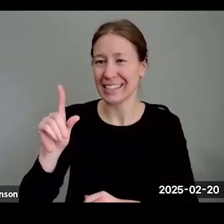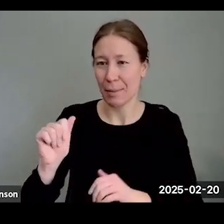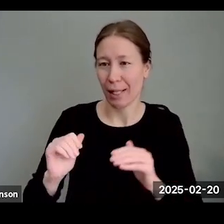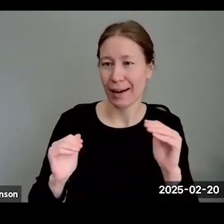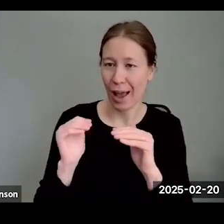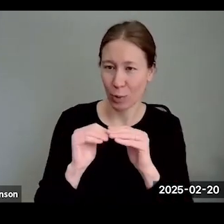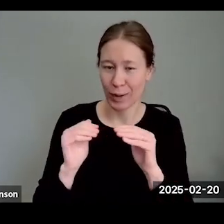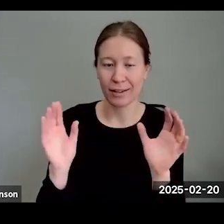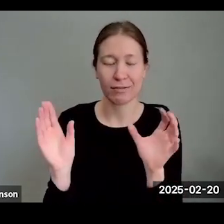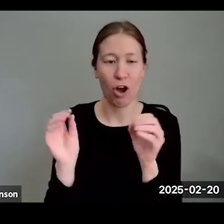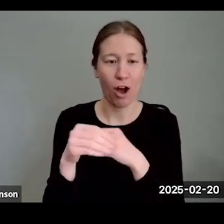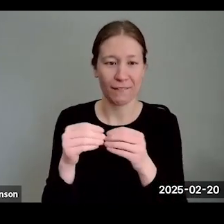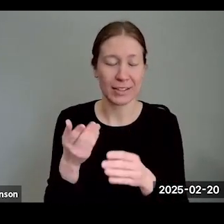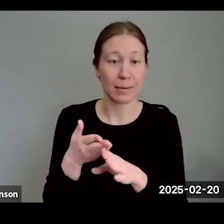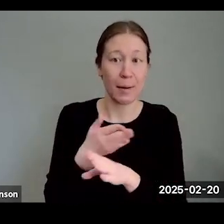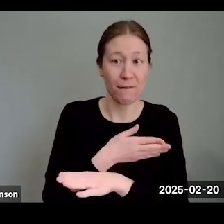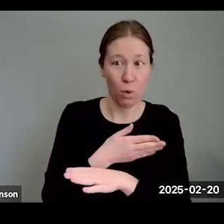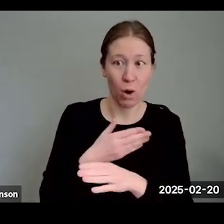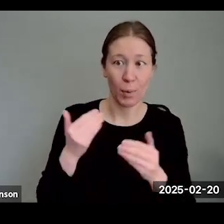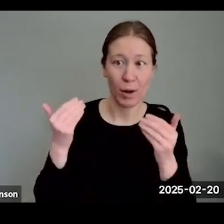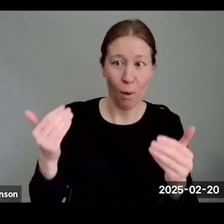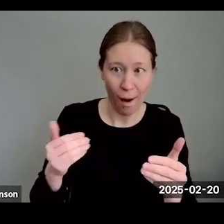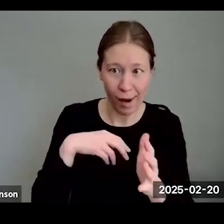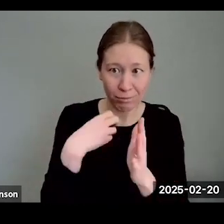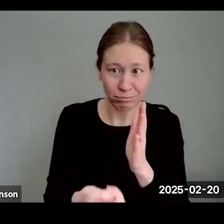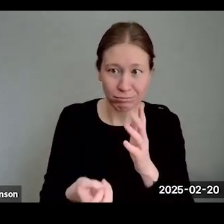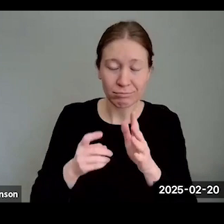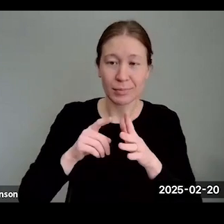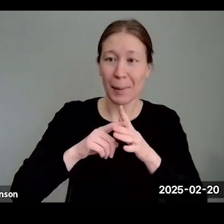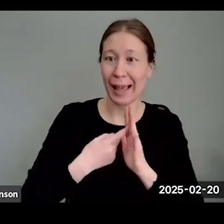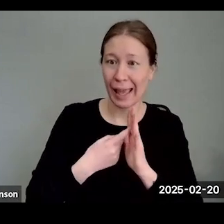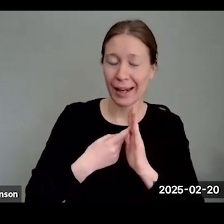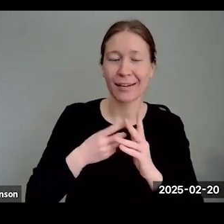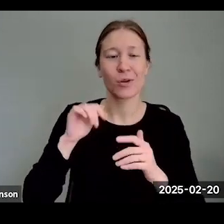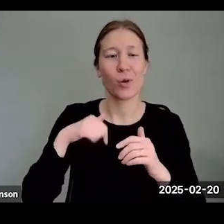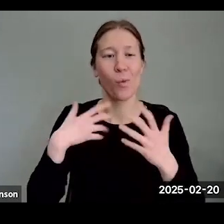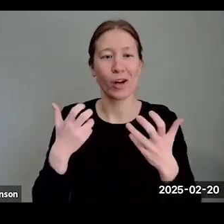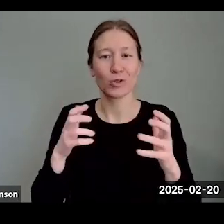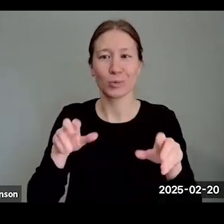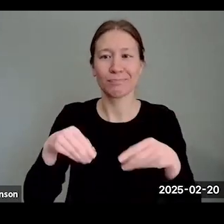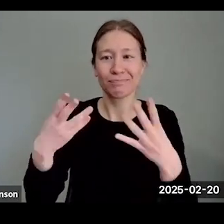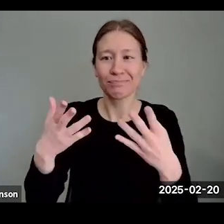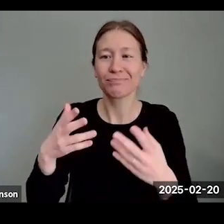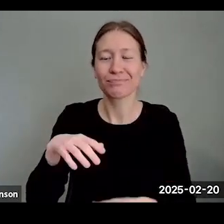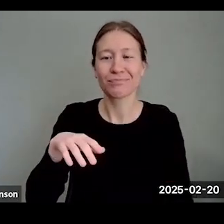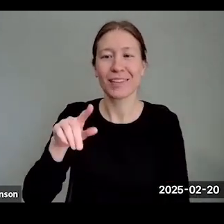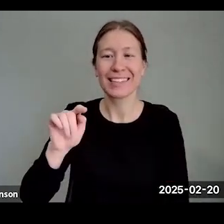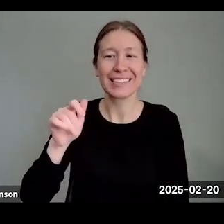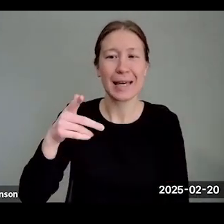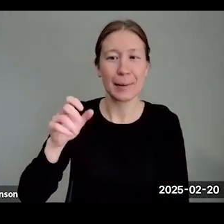Before we get into content, we do wanna give some Zoom webinar tips. This workshop is being recorded